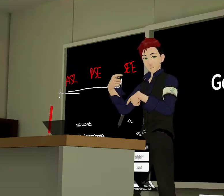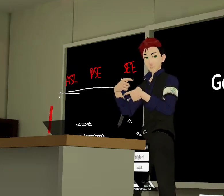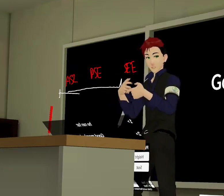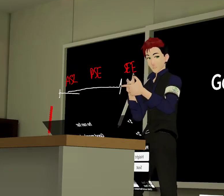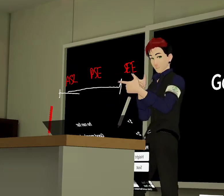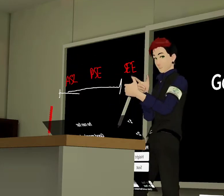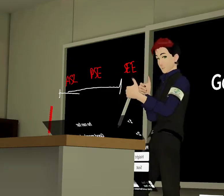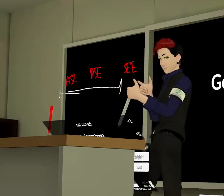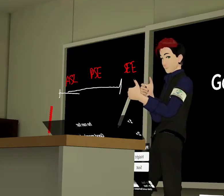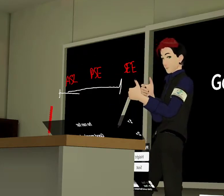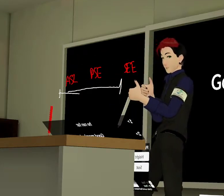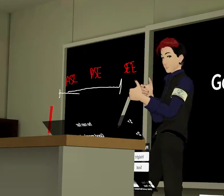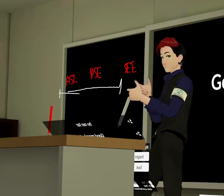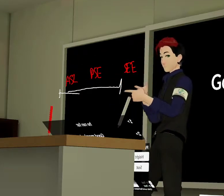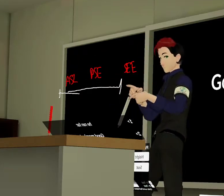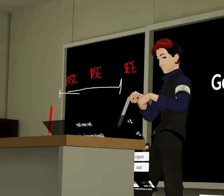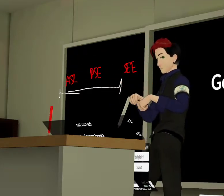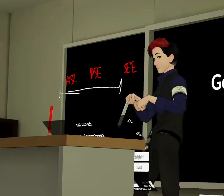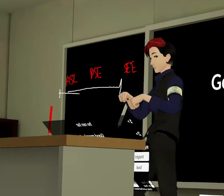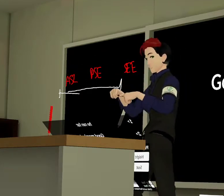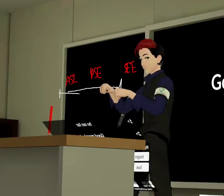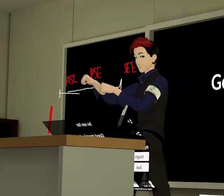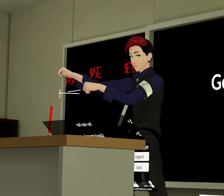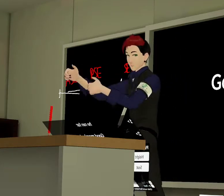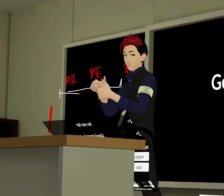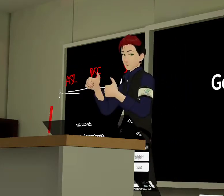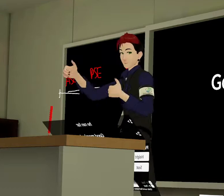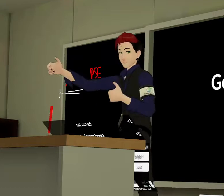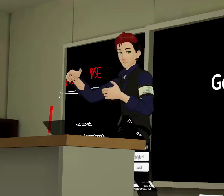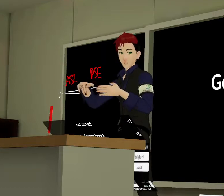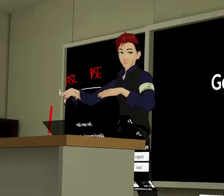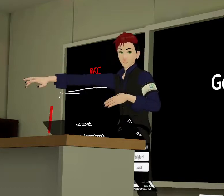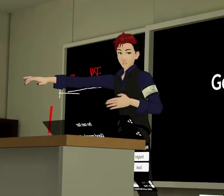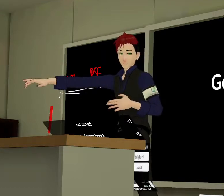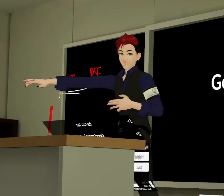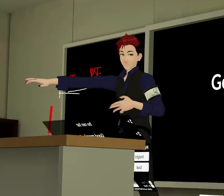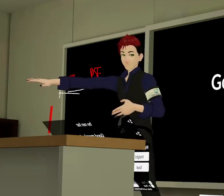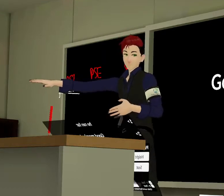signs i'm taking run and making it move a far distance